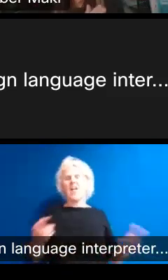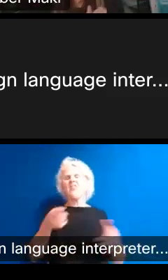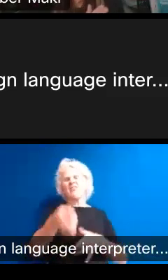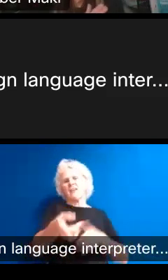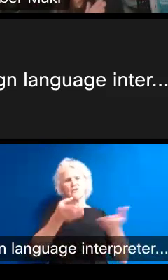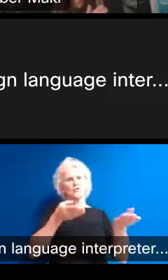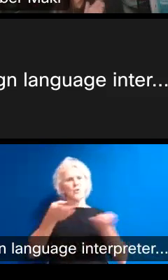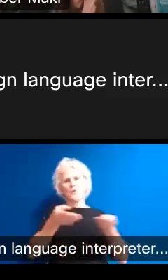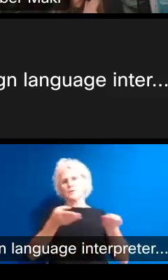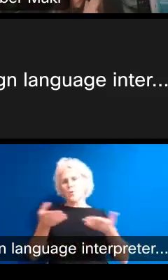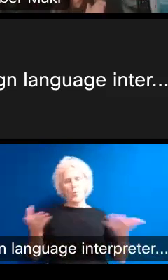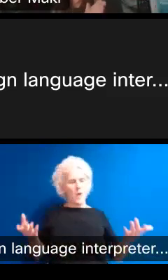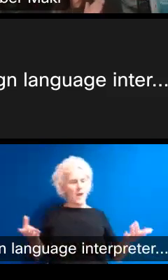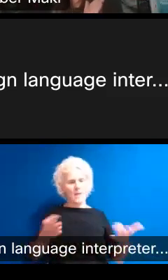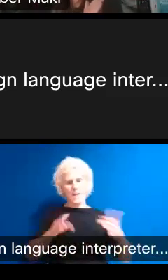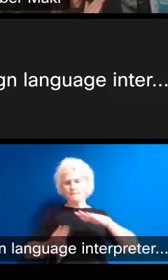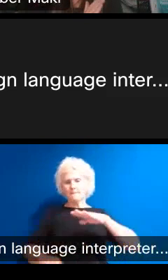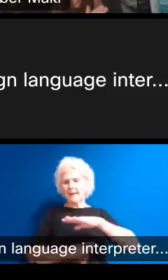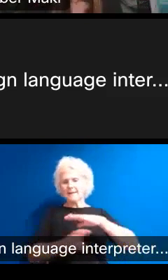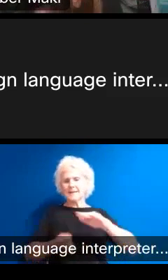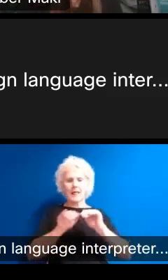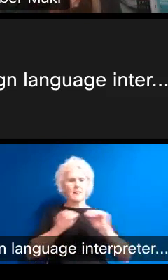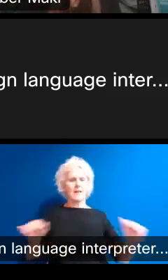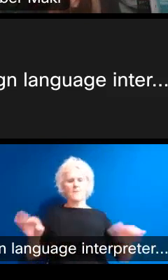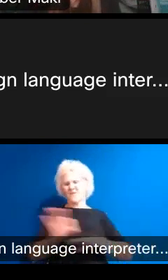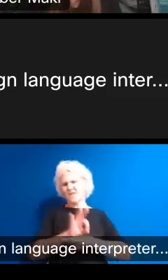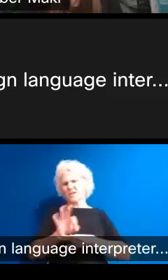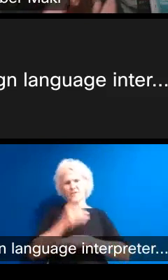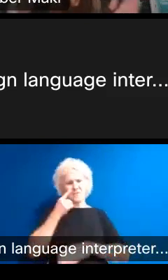that baseline level of functioning looks like for that person, and that could mean they're